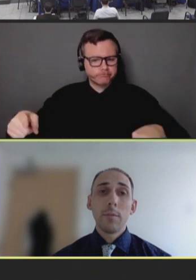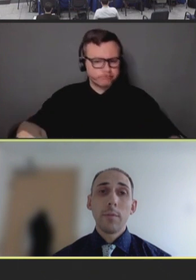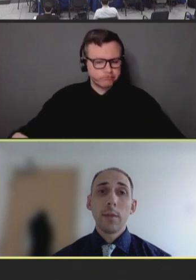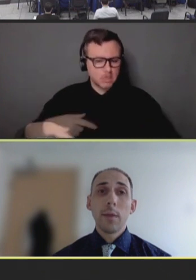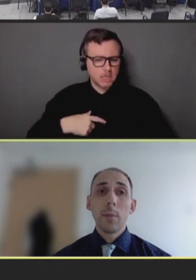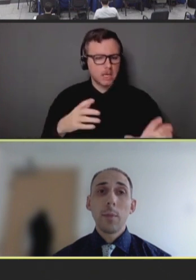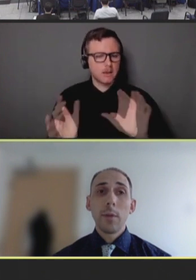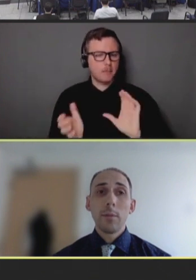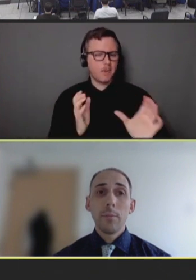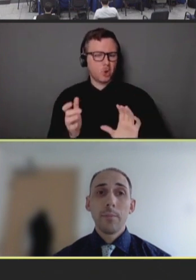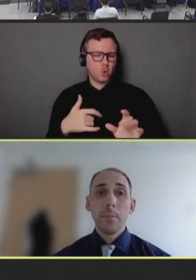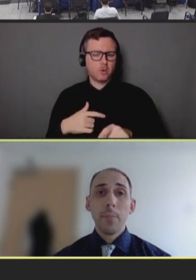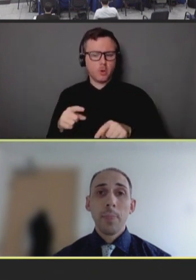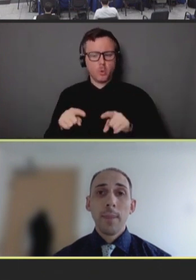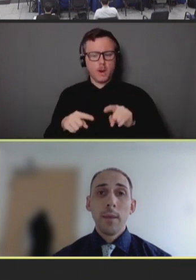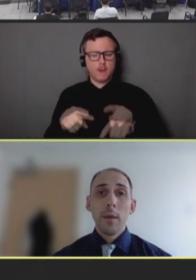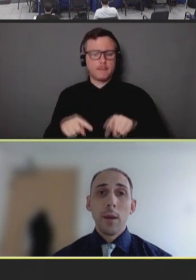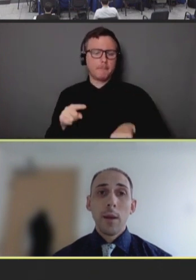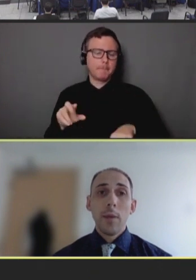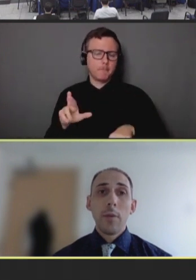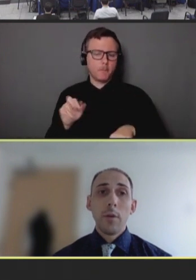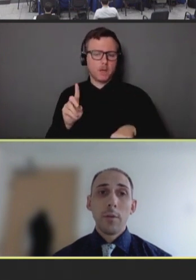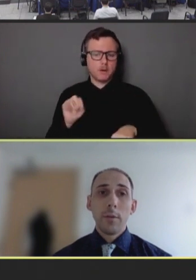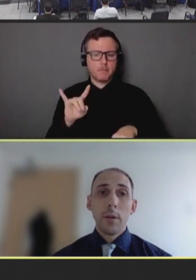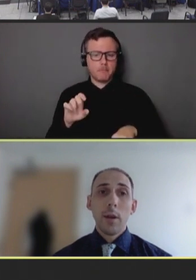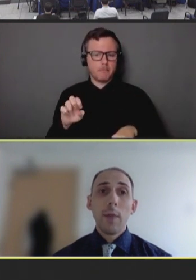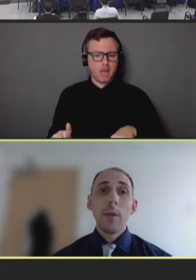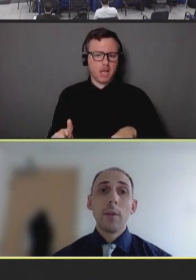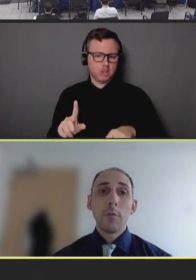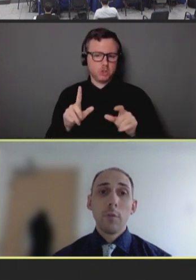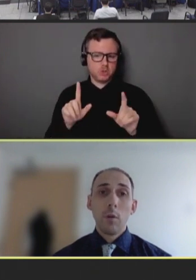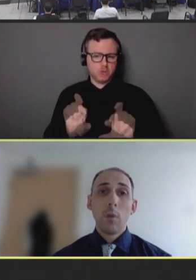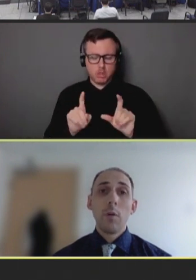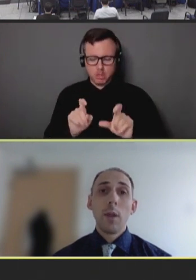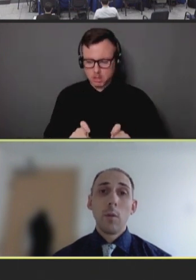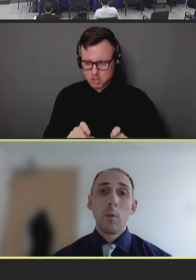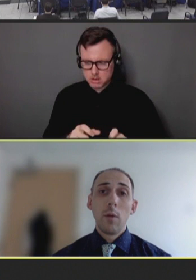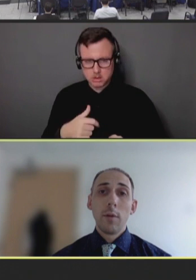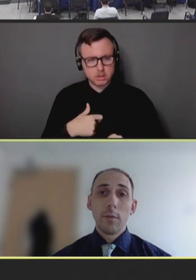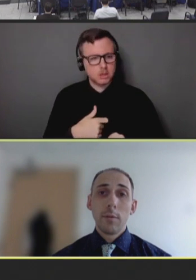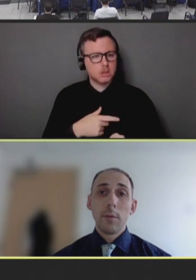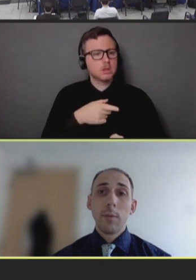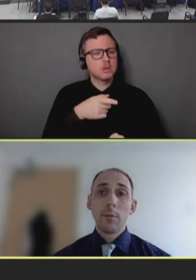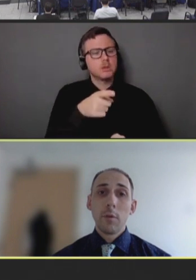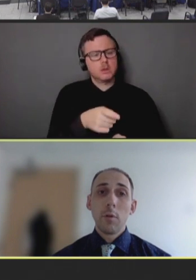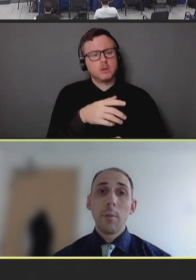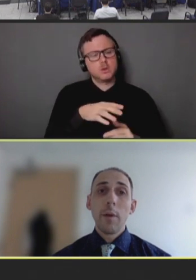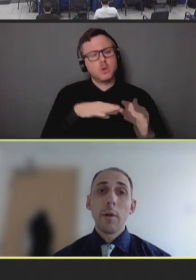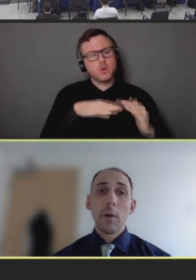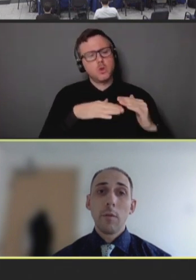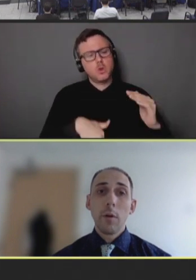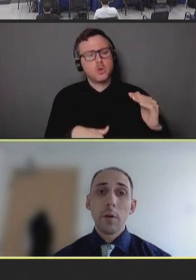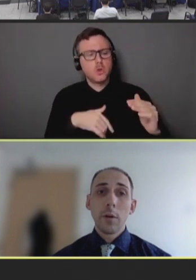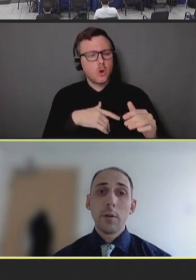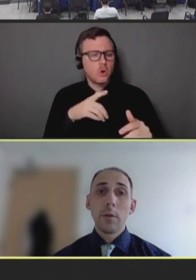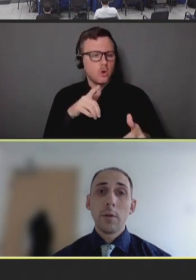Next slide, please. And there is evidence for lower 38-week risk of ischemic stroke, myocardial infarction,